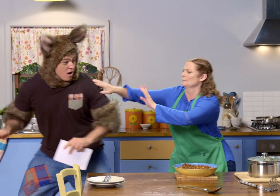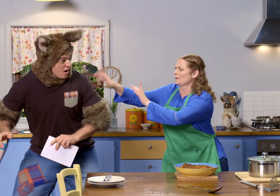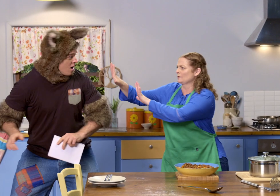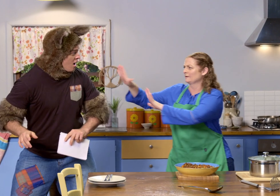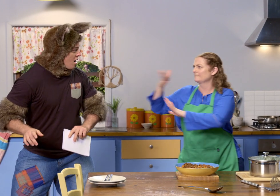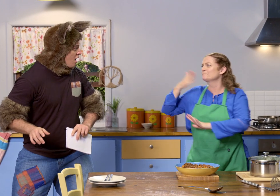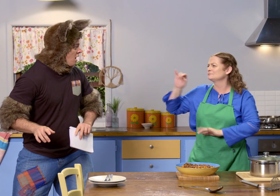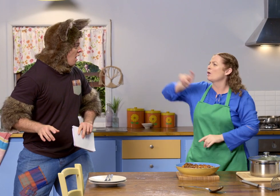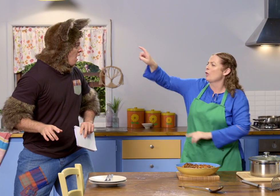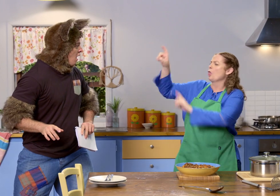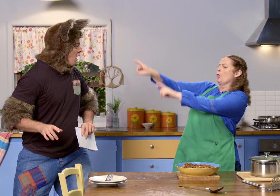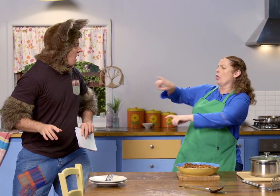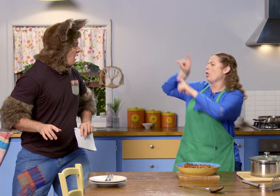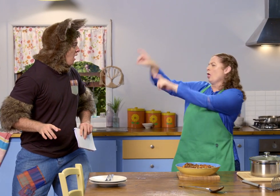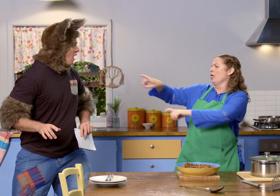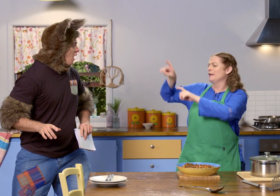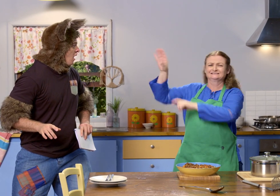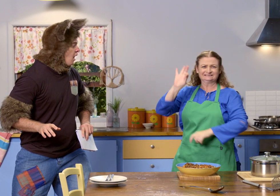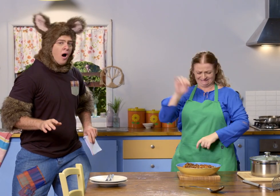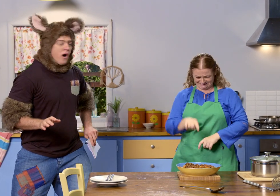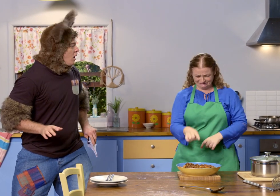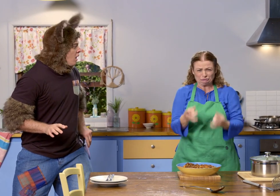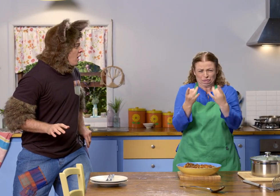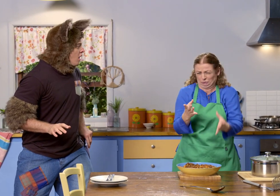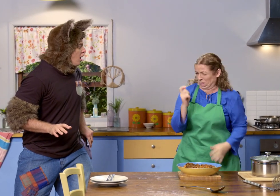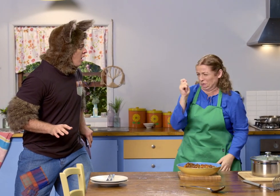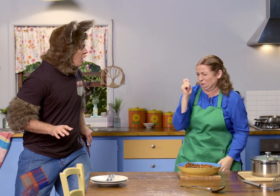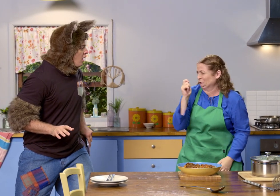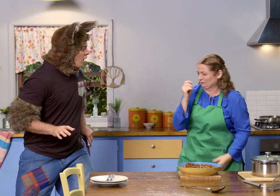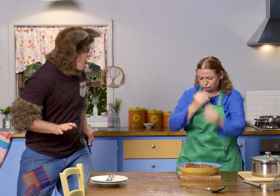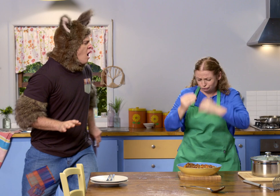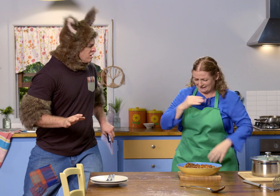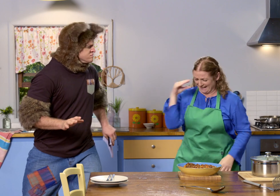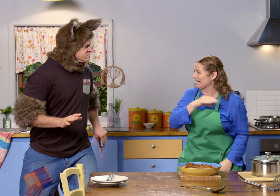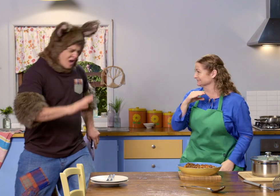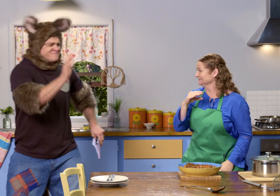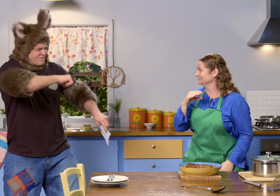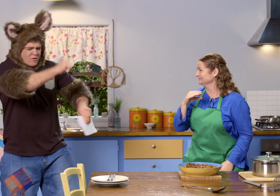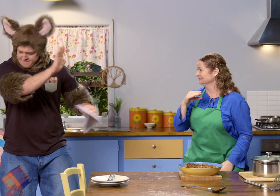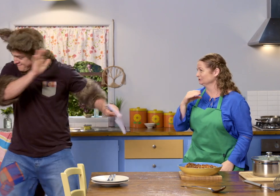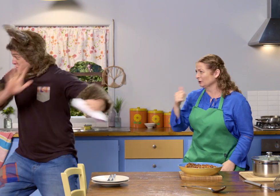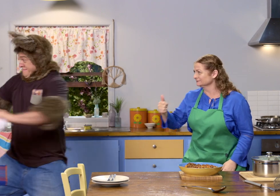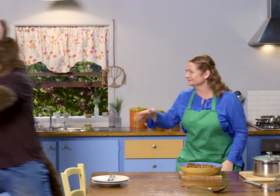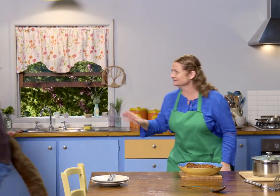Before you go, Possum, don't be out there too long. This will be ready soon. Ready for lunch. Alright.